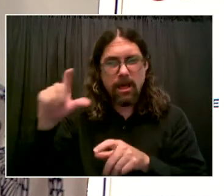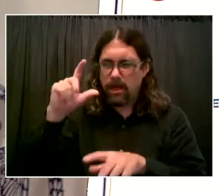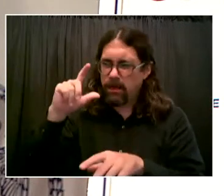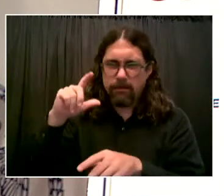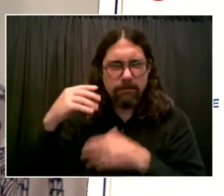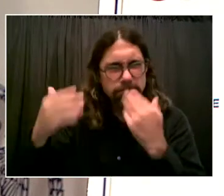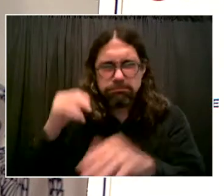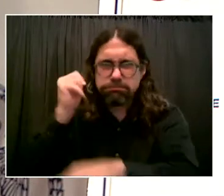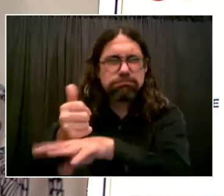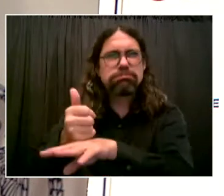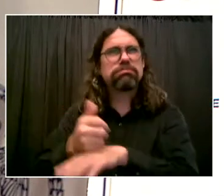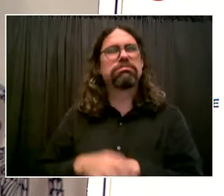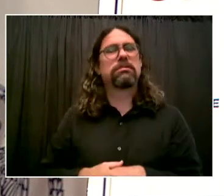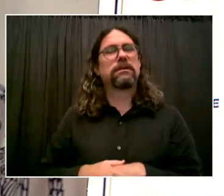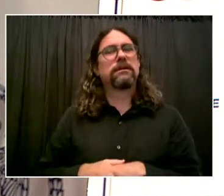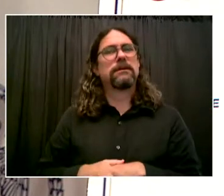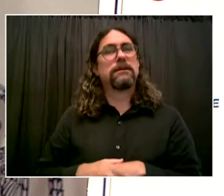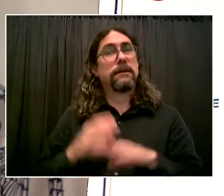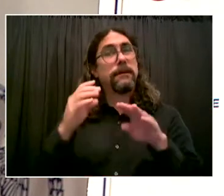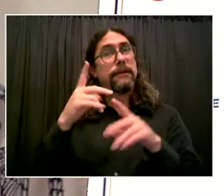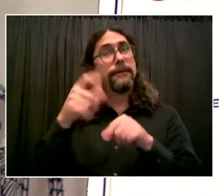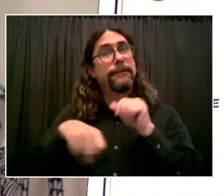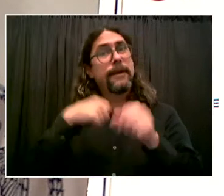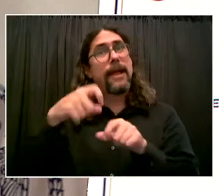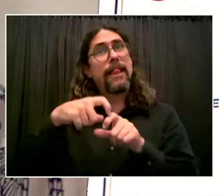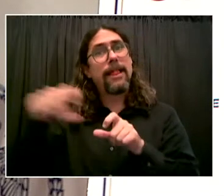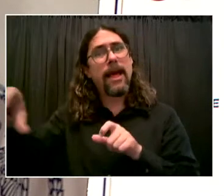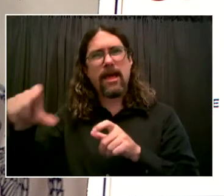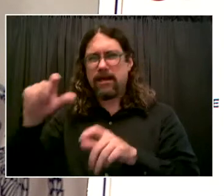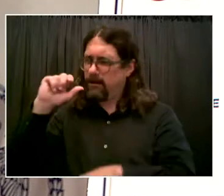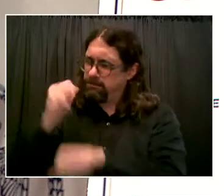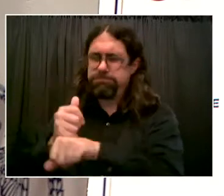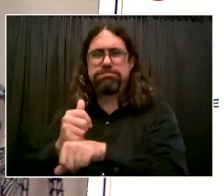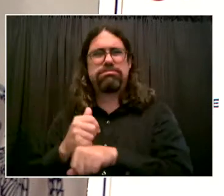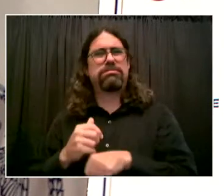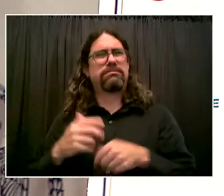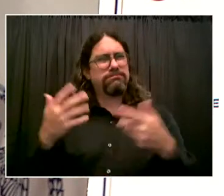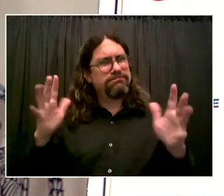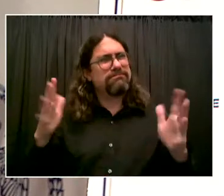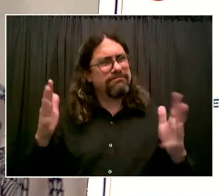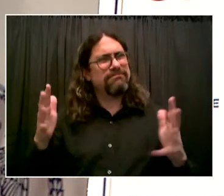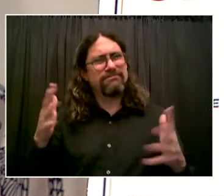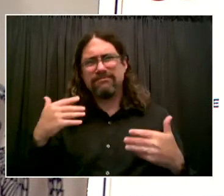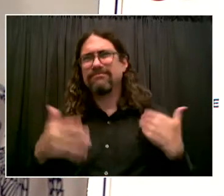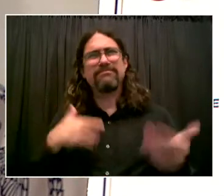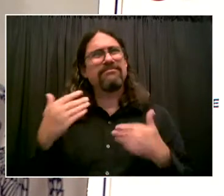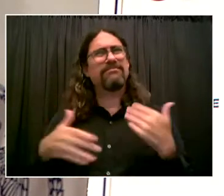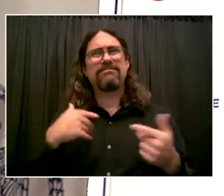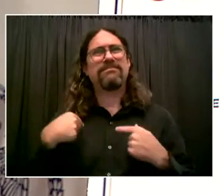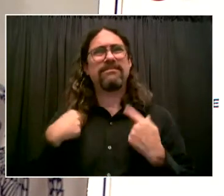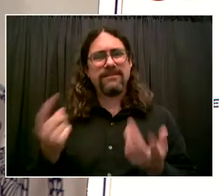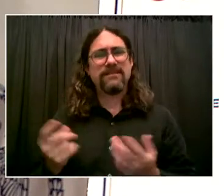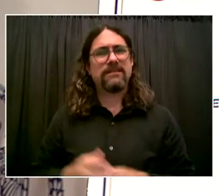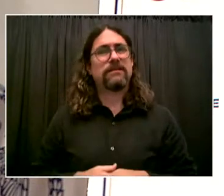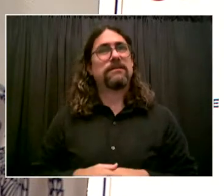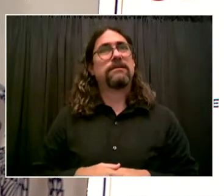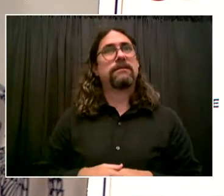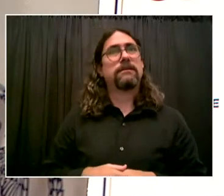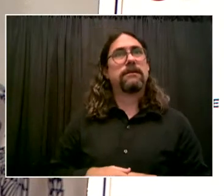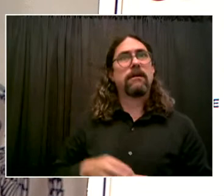NO QUESTION ABOUT THAT AD N WE ARE GOING AT A RATE THAT HAS NOT BEEN SEEN FBEORE IN TERMS